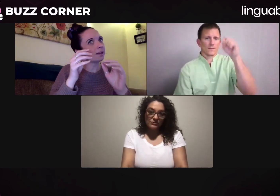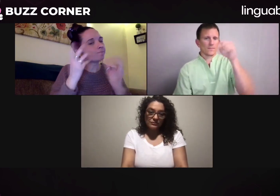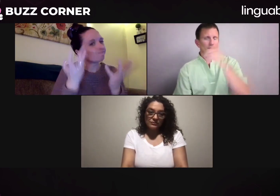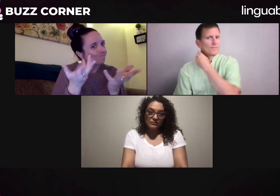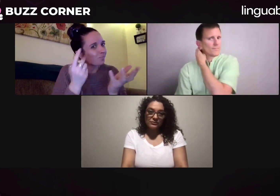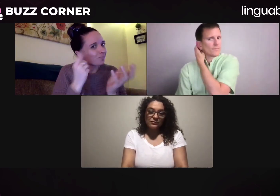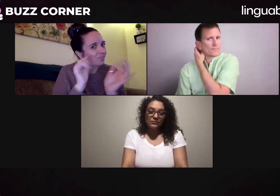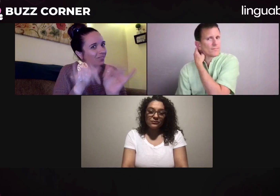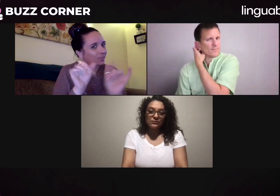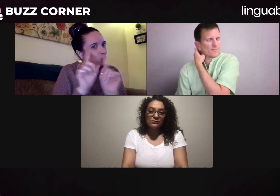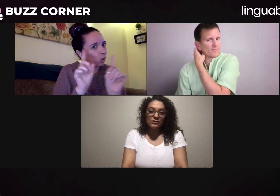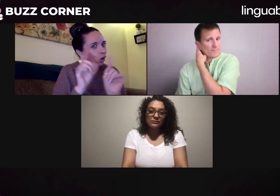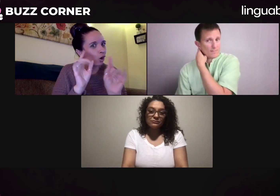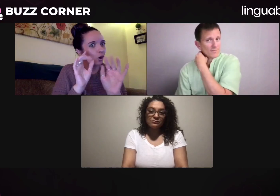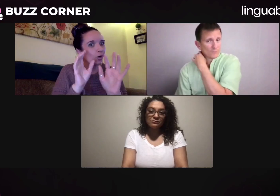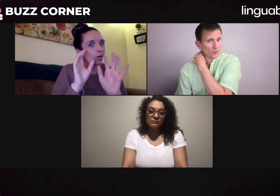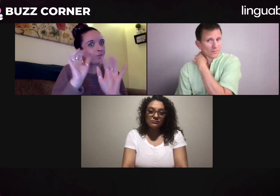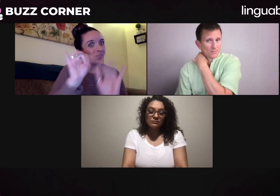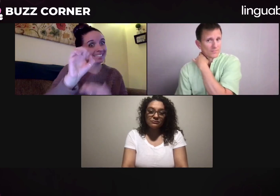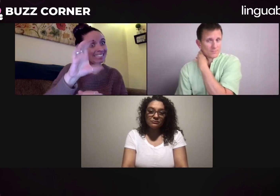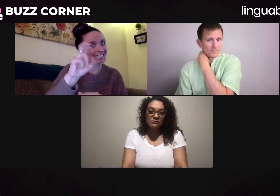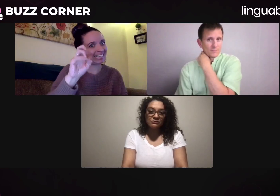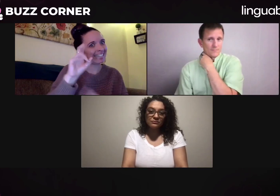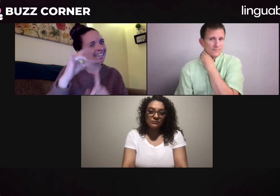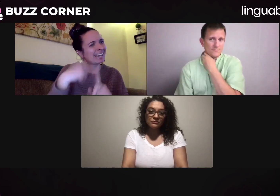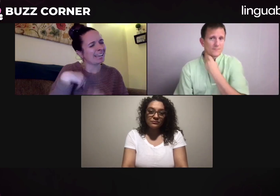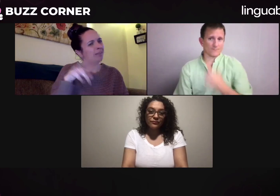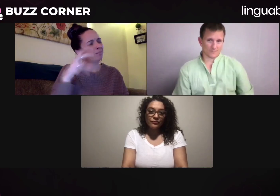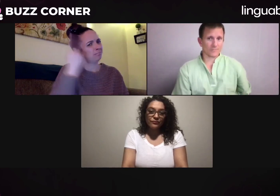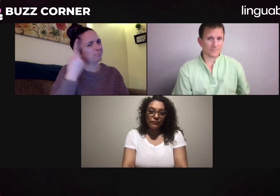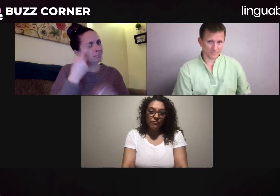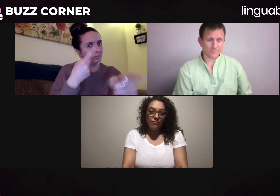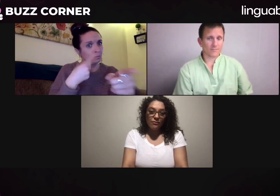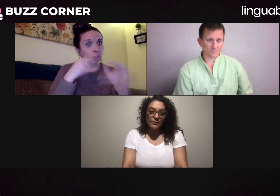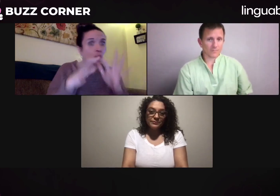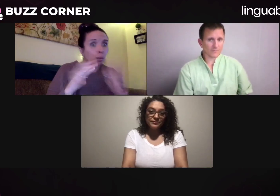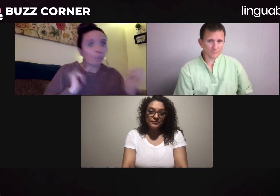So I think that's where scenes like that kind of make me think about